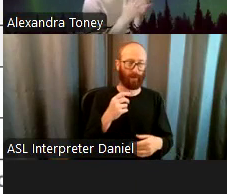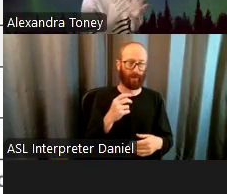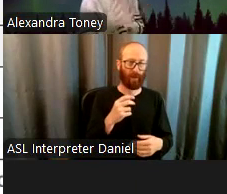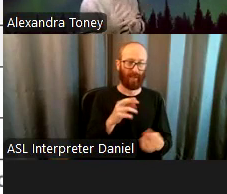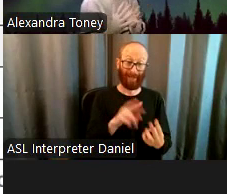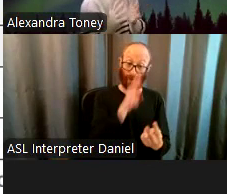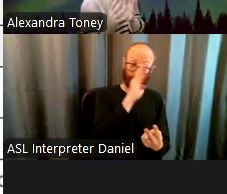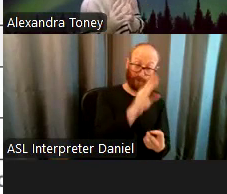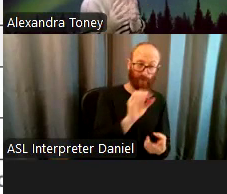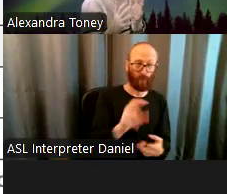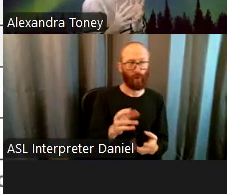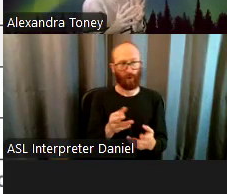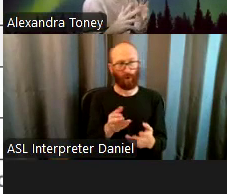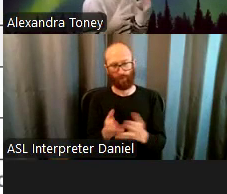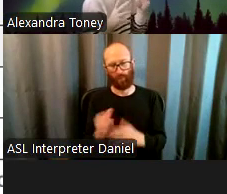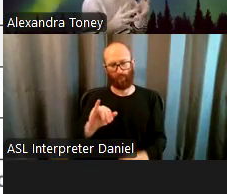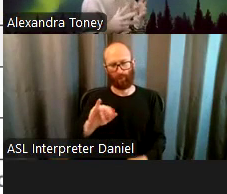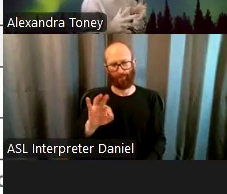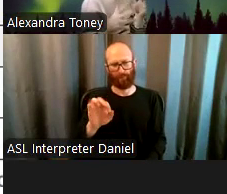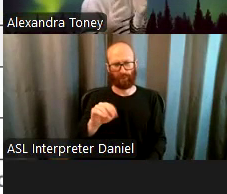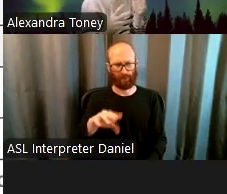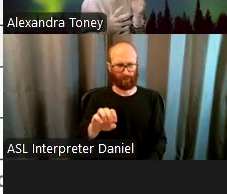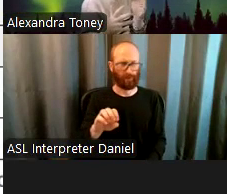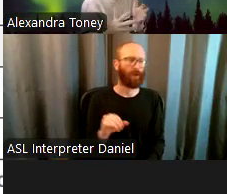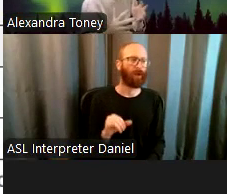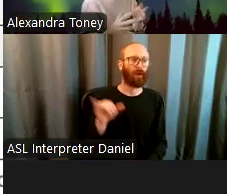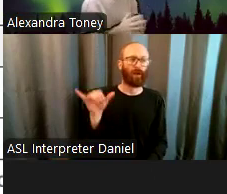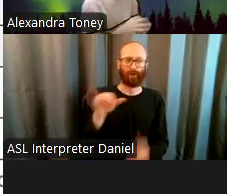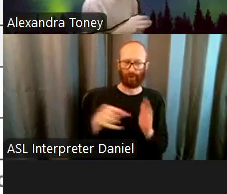also shows the essential element - it's the essential thing a student should be learning